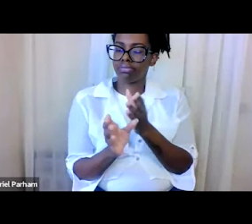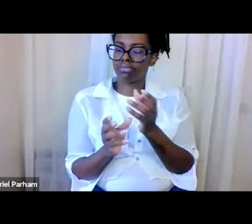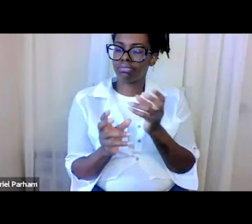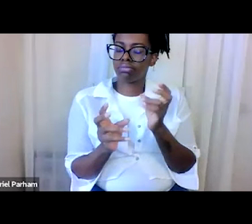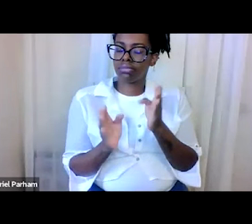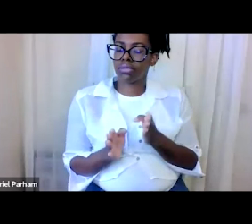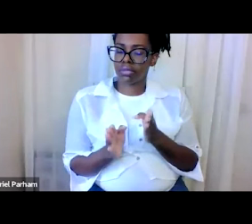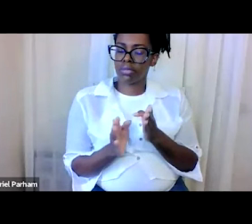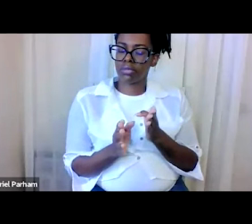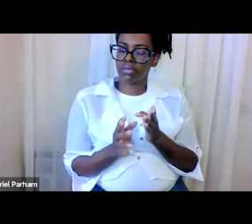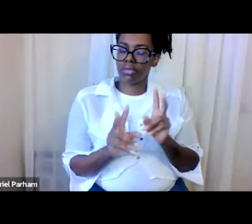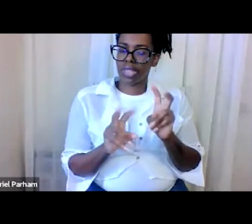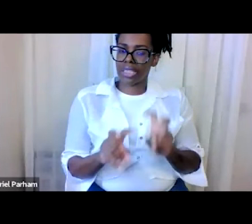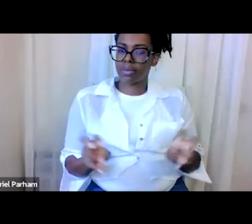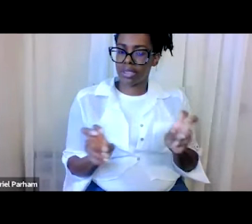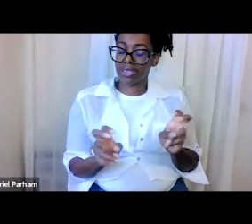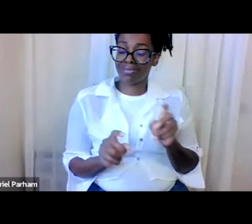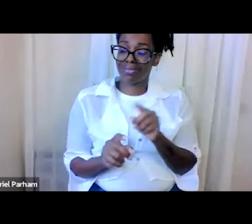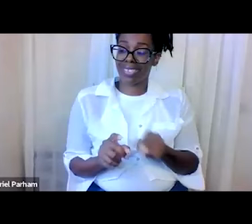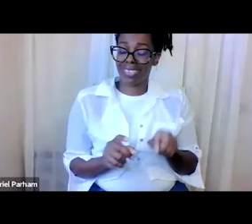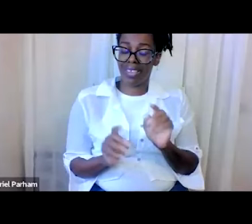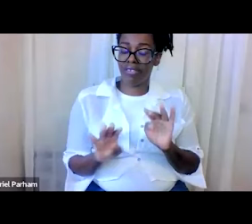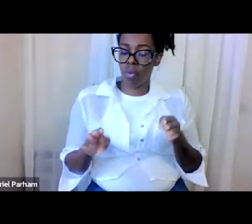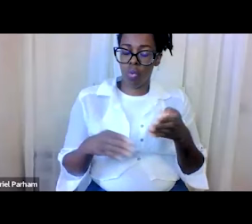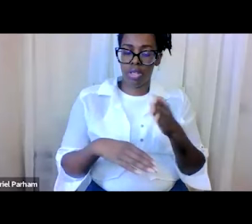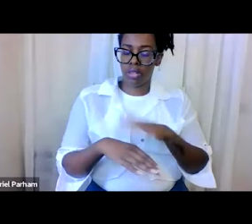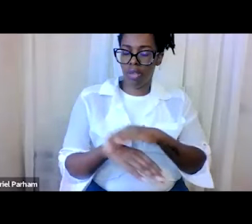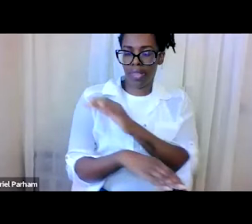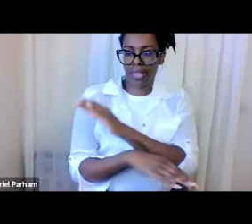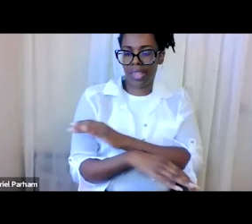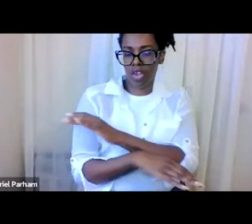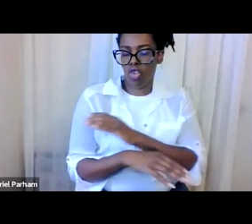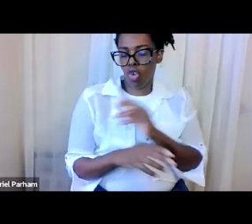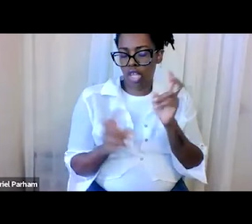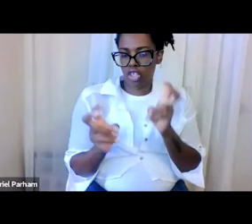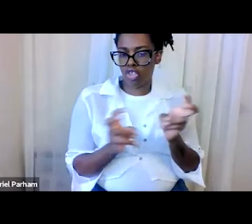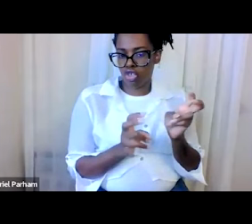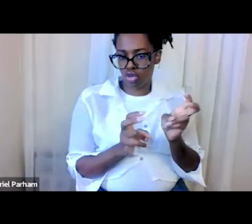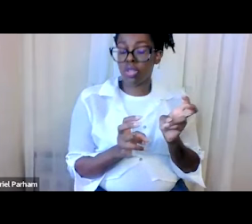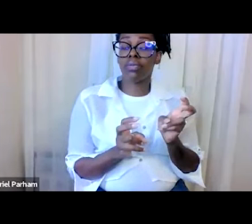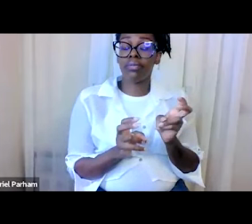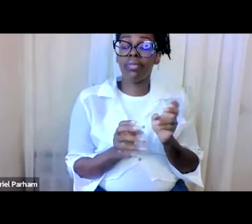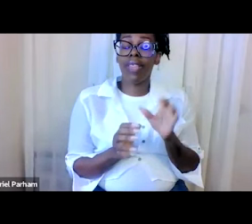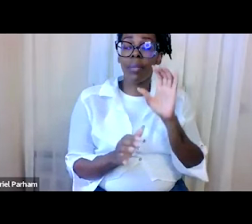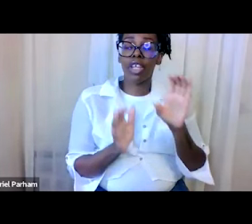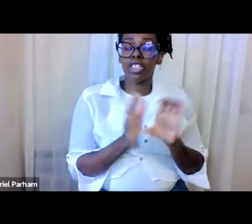they're the ones who are going to really focus on the clinical issues. The infographic used in the first presentation was really great,